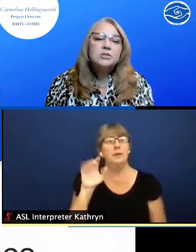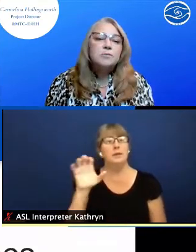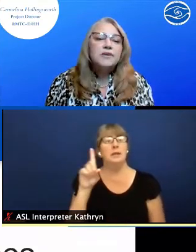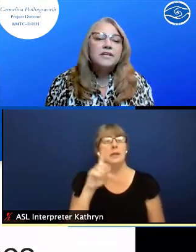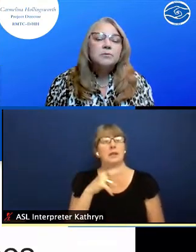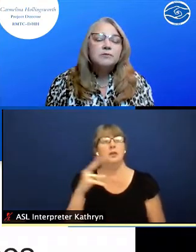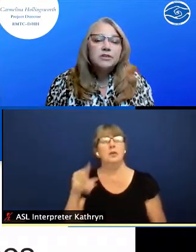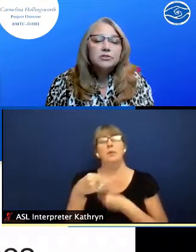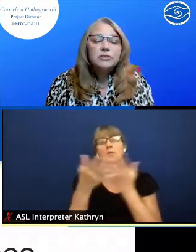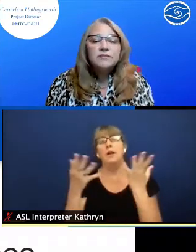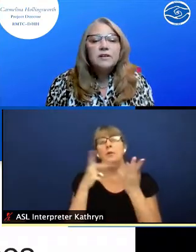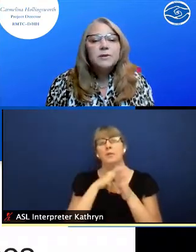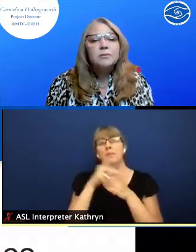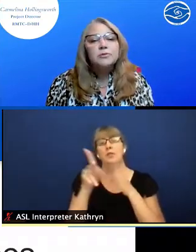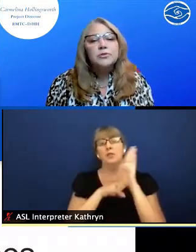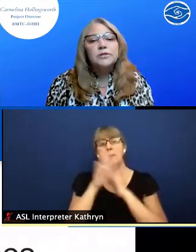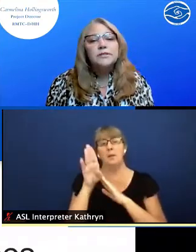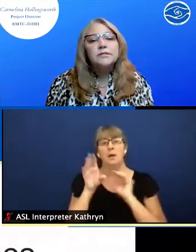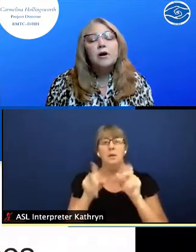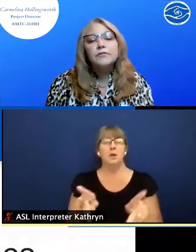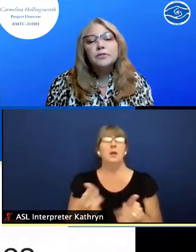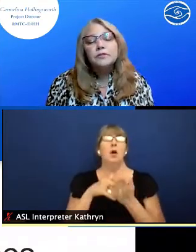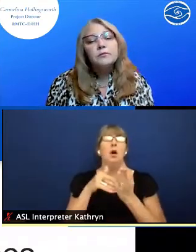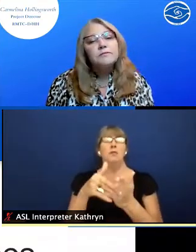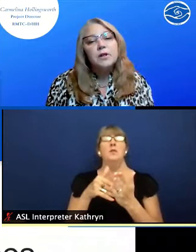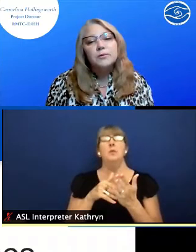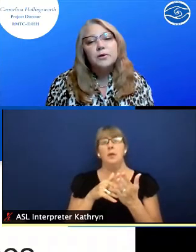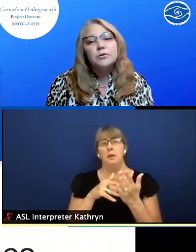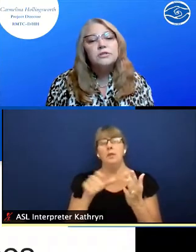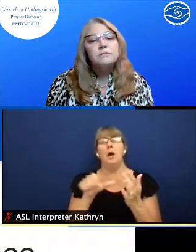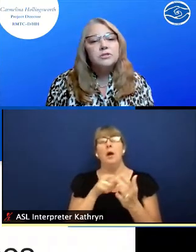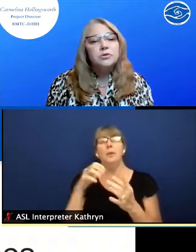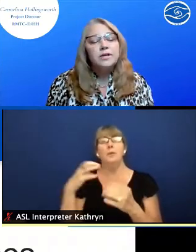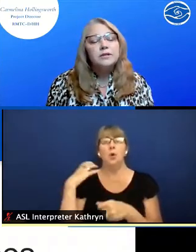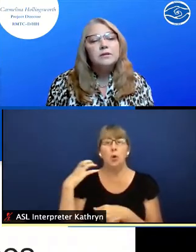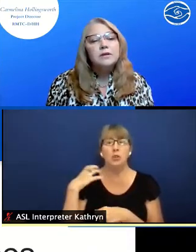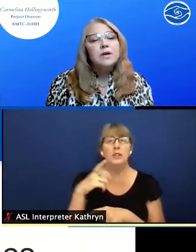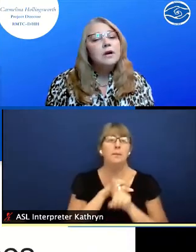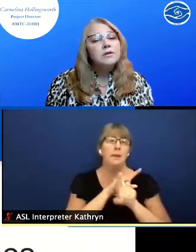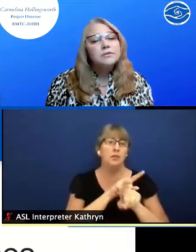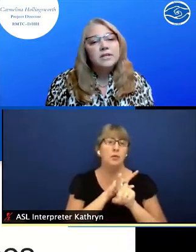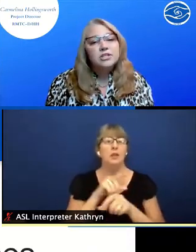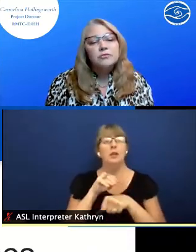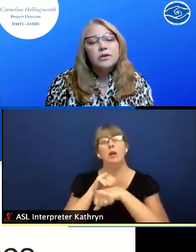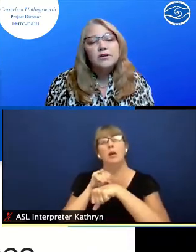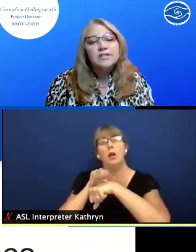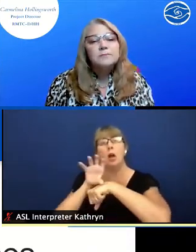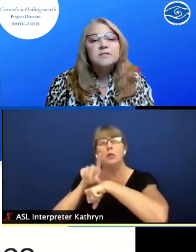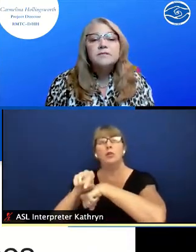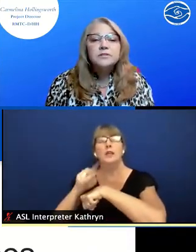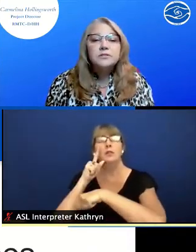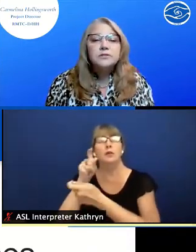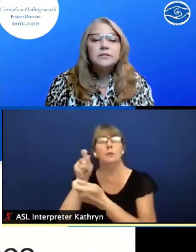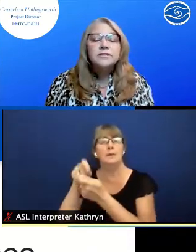provides professional development opportunities often with follow-up coaching and mentoring, consultation regarding specific students,